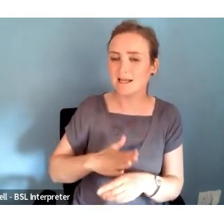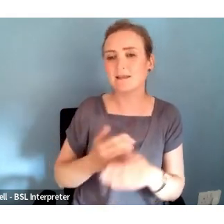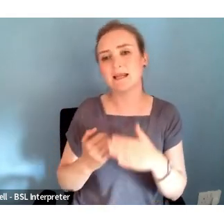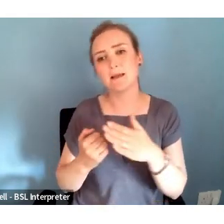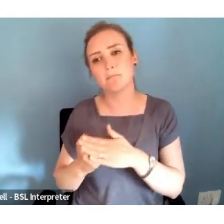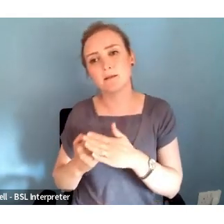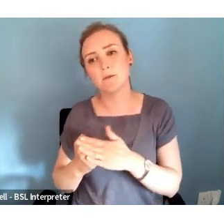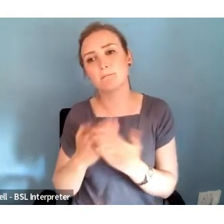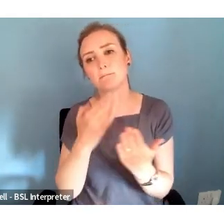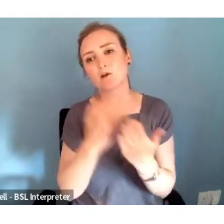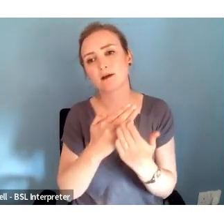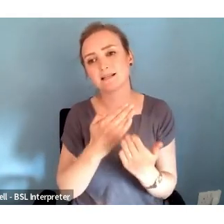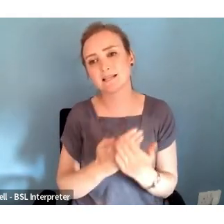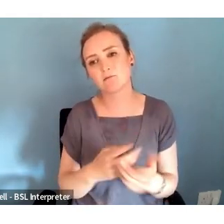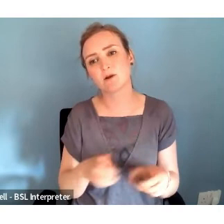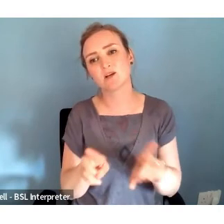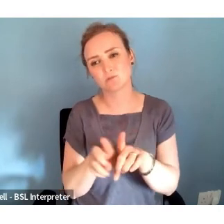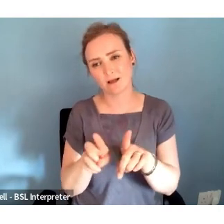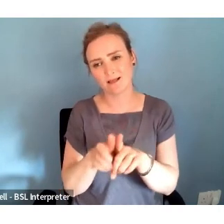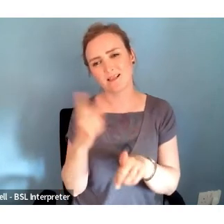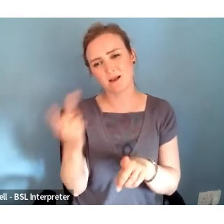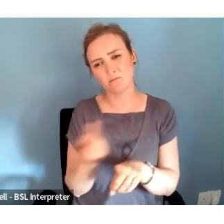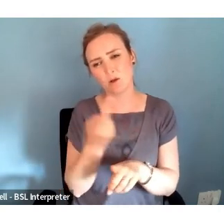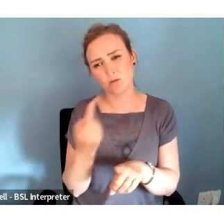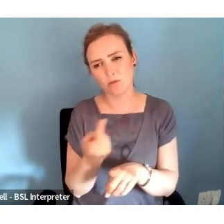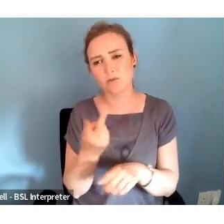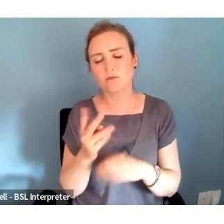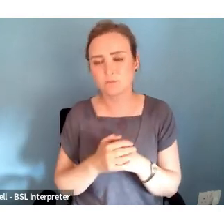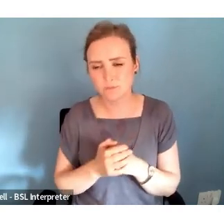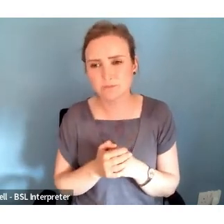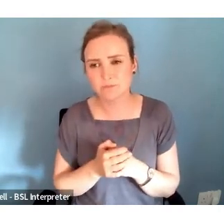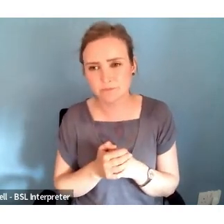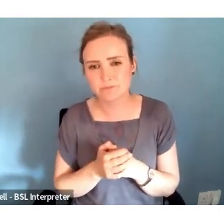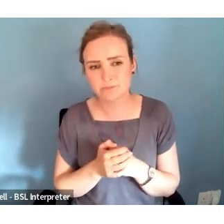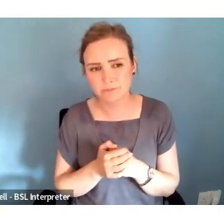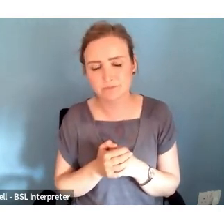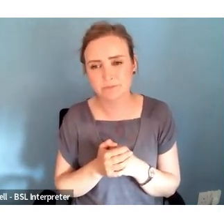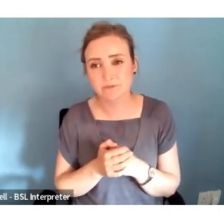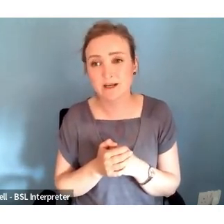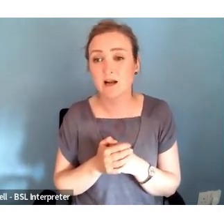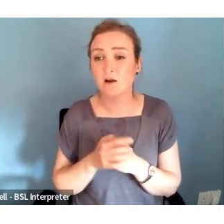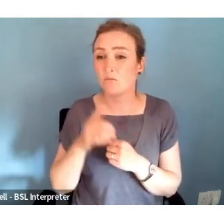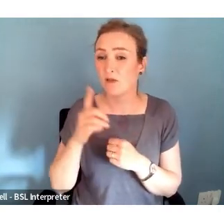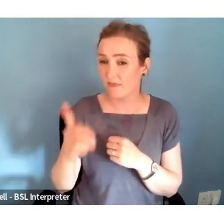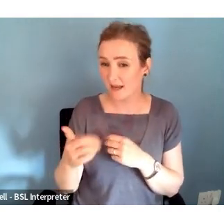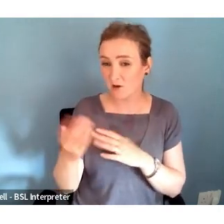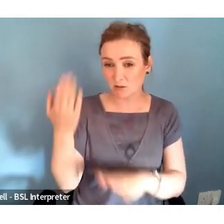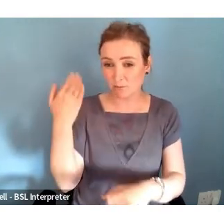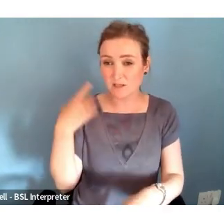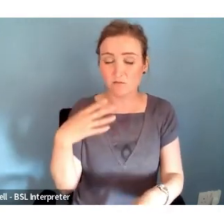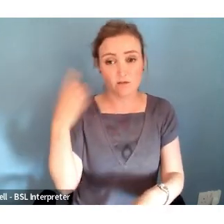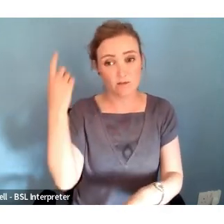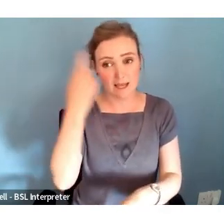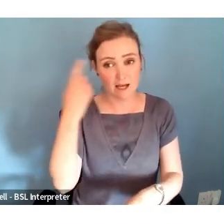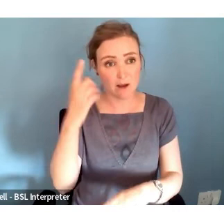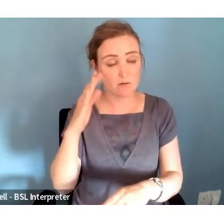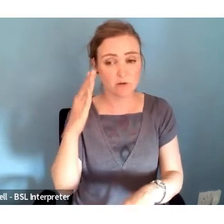to people who do not meet the criteria . The job description and advert: If you have the absolute